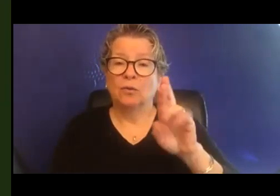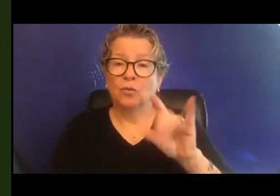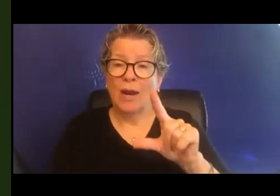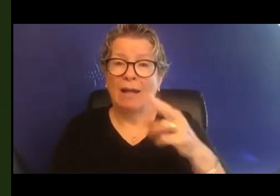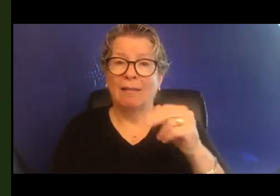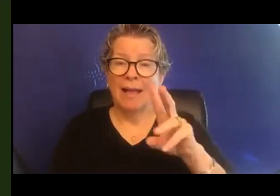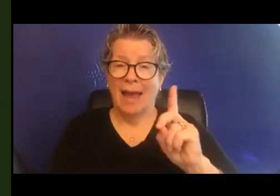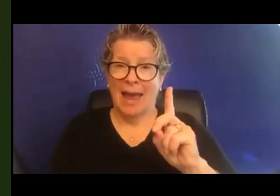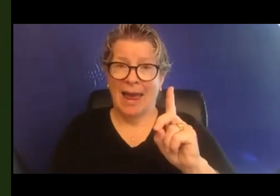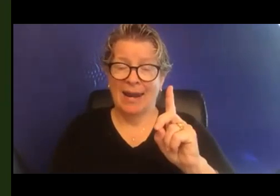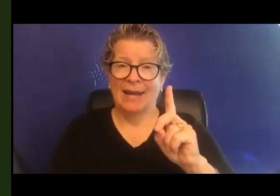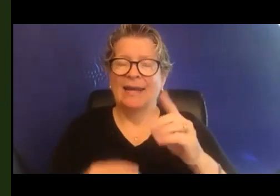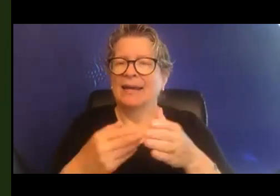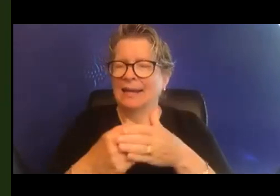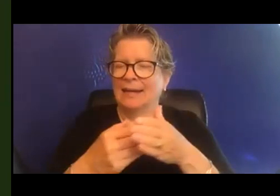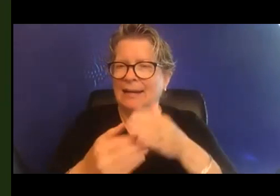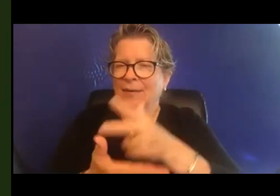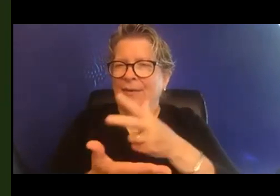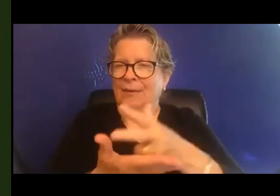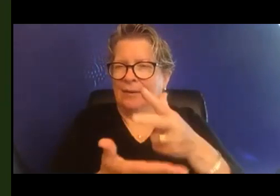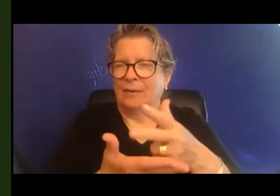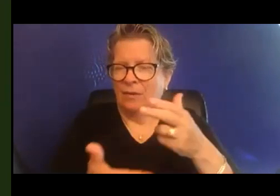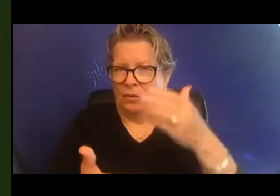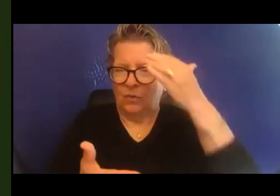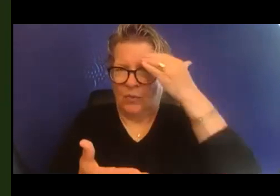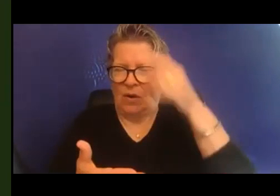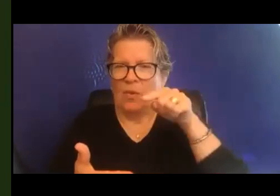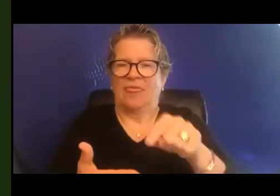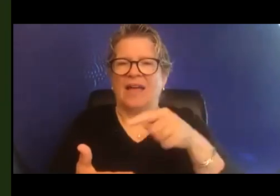downstream of here and many of them may have used that parking lot.